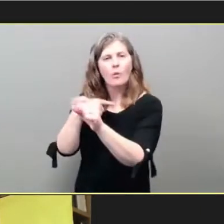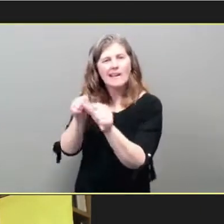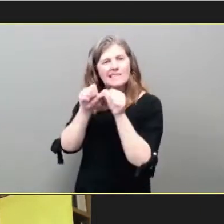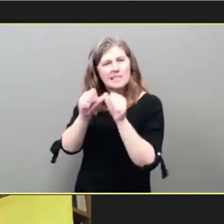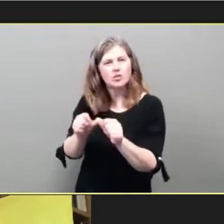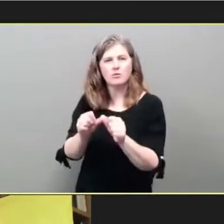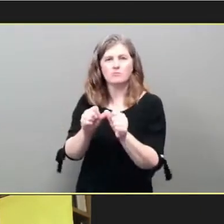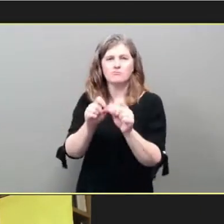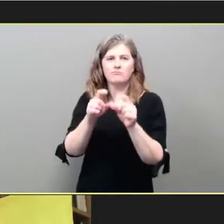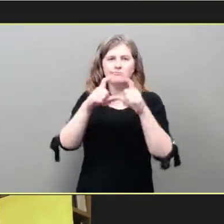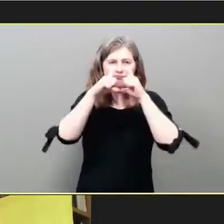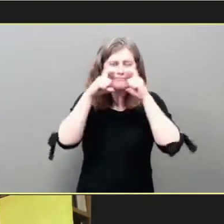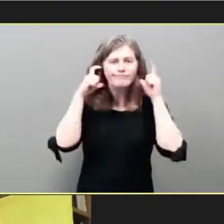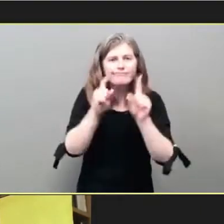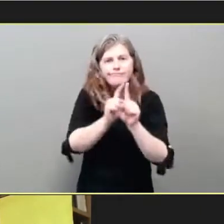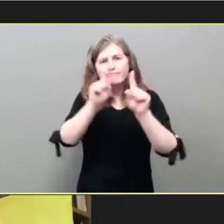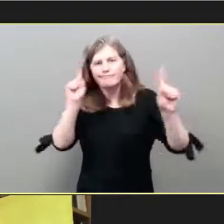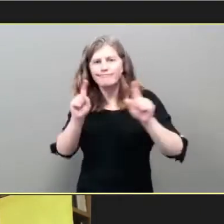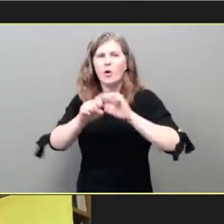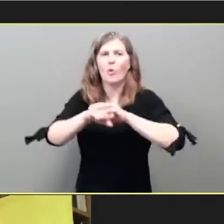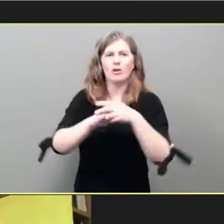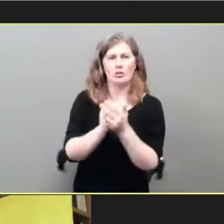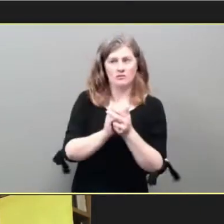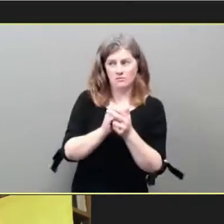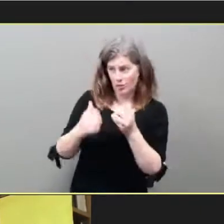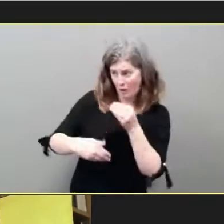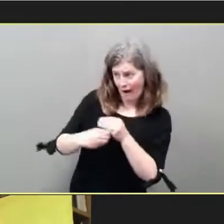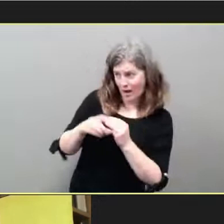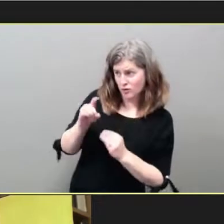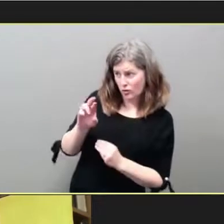practices. Doctors. Grace, did you want to add to that? I was talking to one of